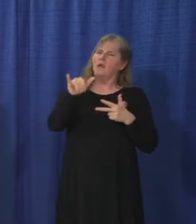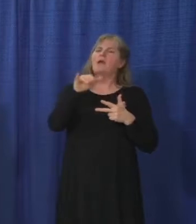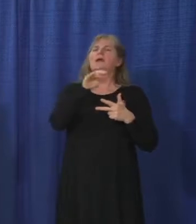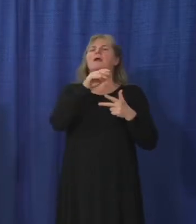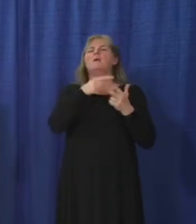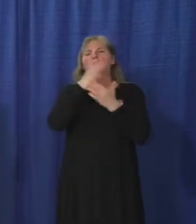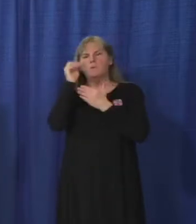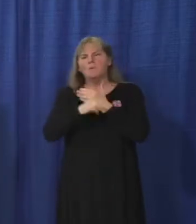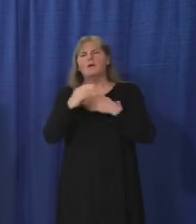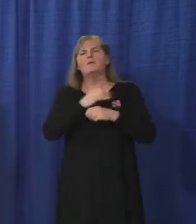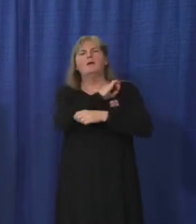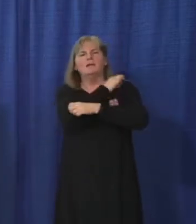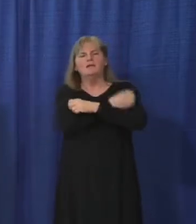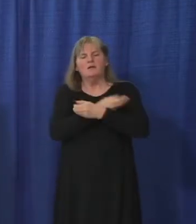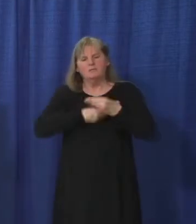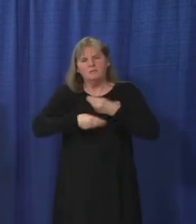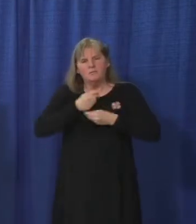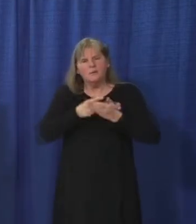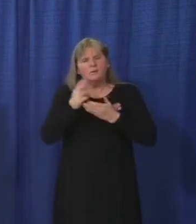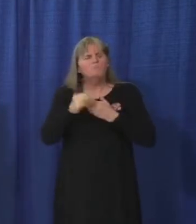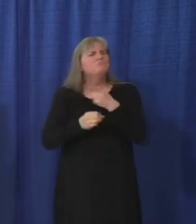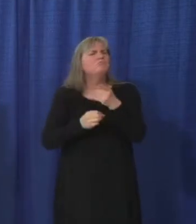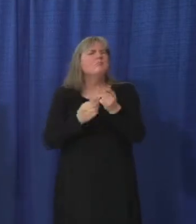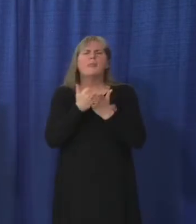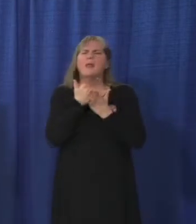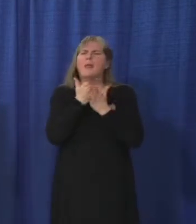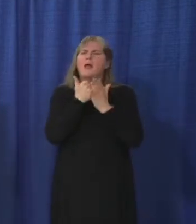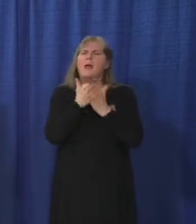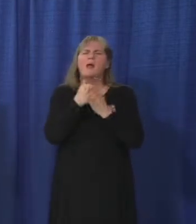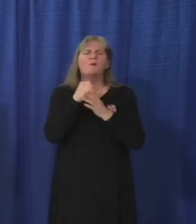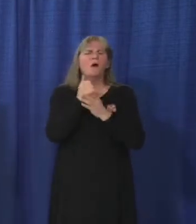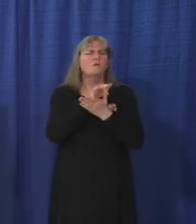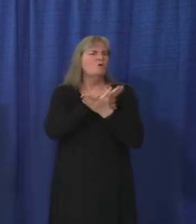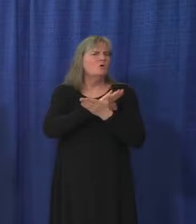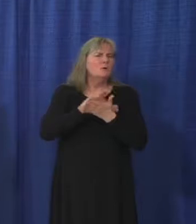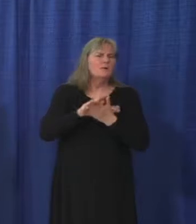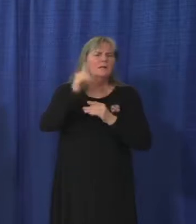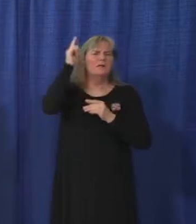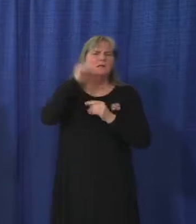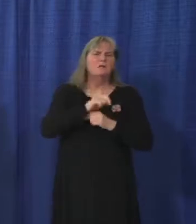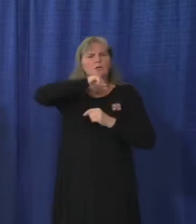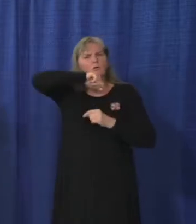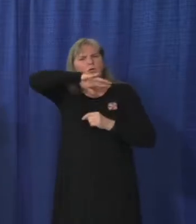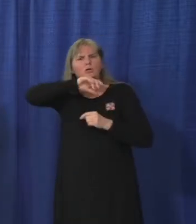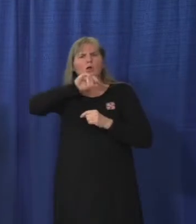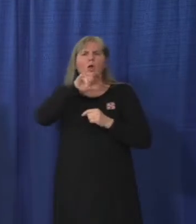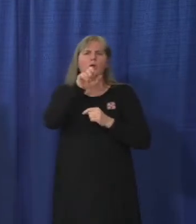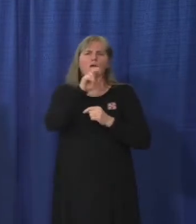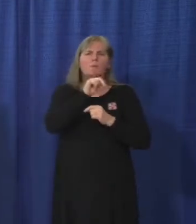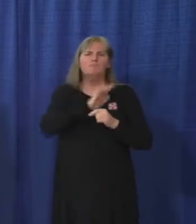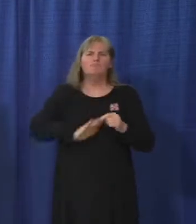platform for other clean low carbon initiatives across the territory. Last week the government signed